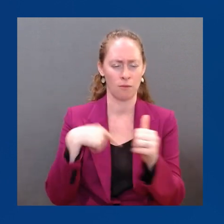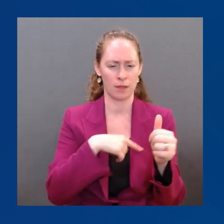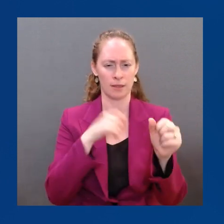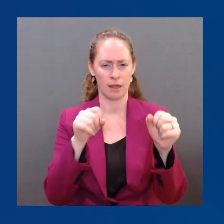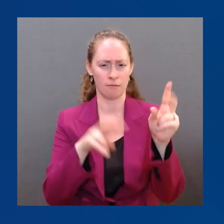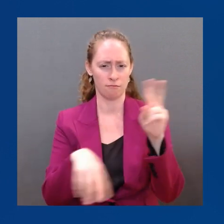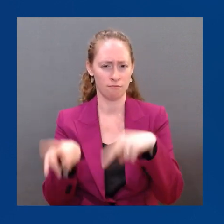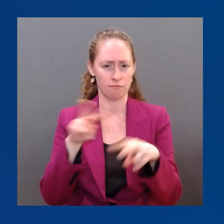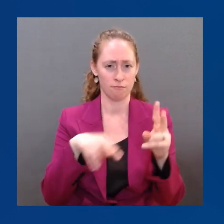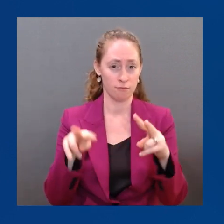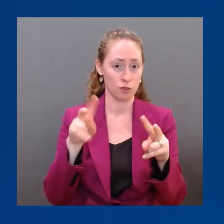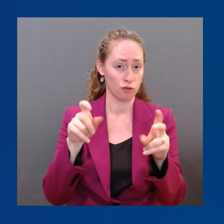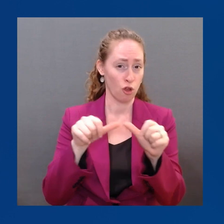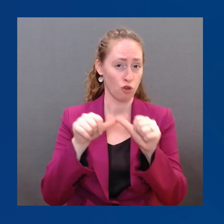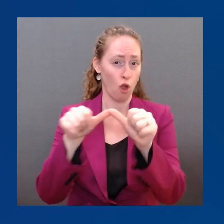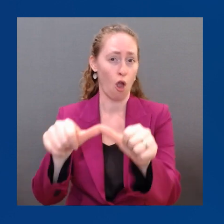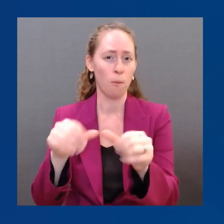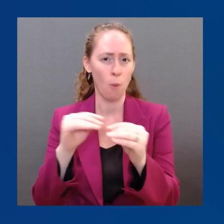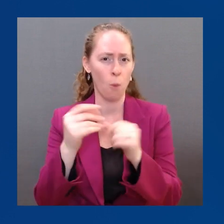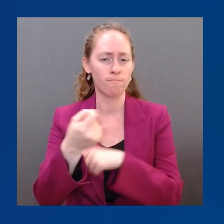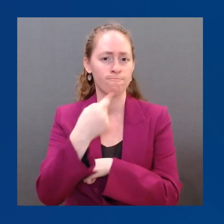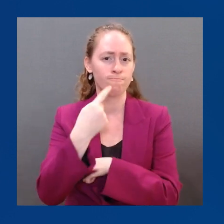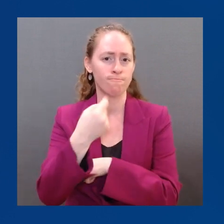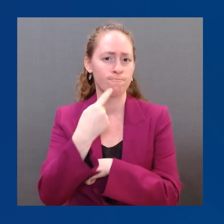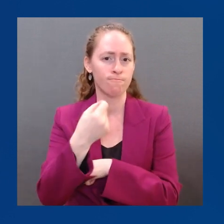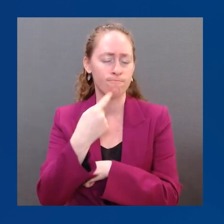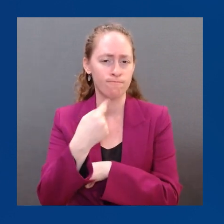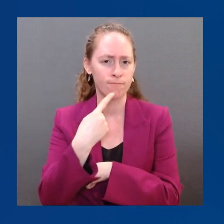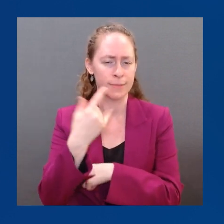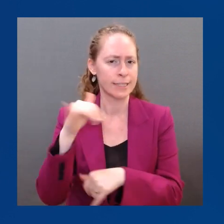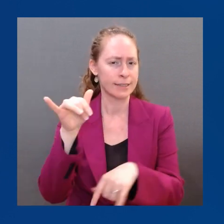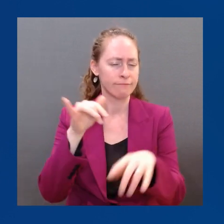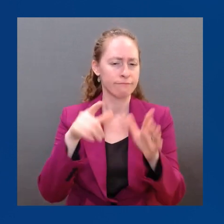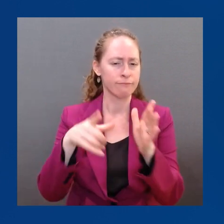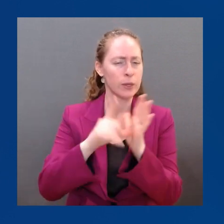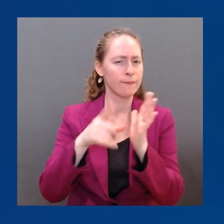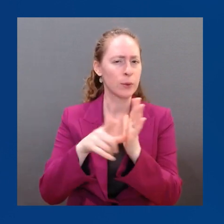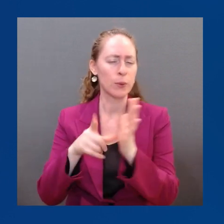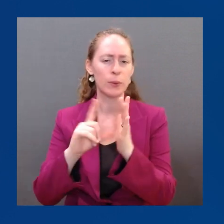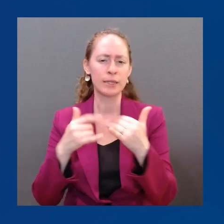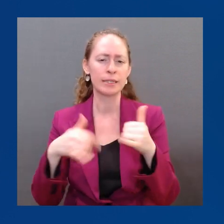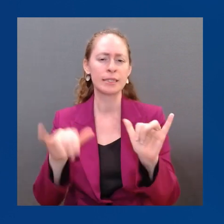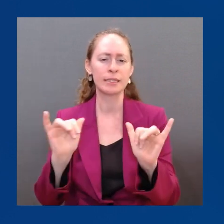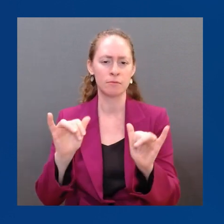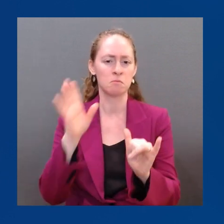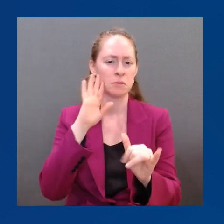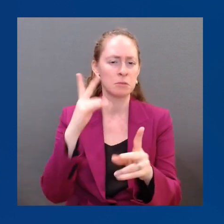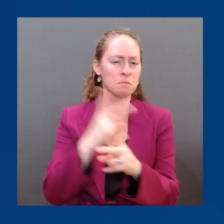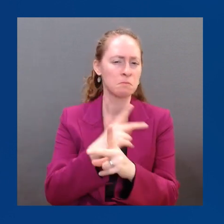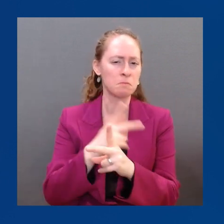So that's -- that's imminent. We're going to be not only talking about that, we're going to be planning